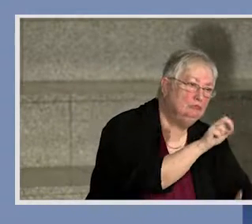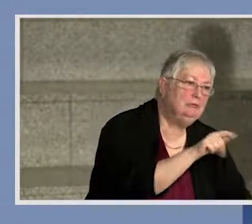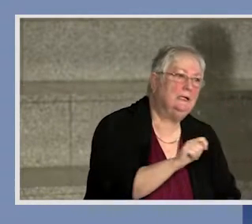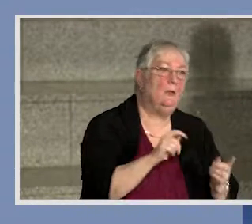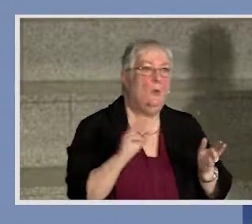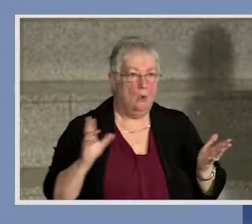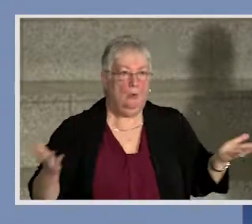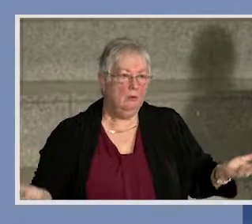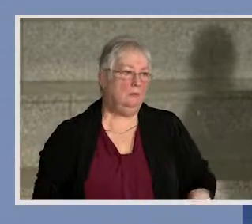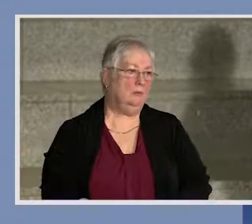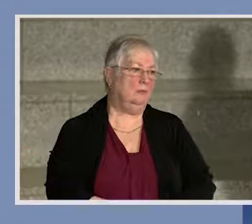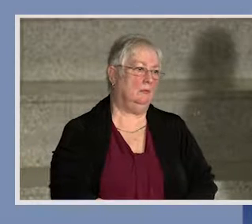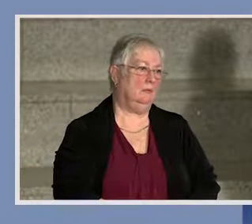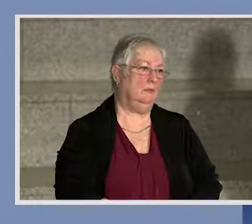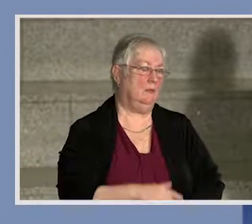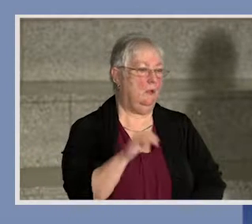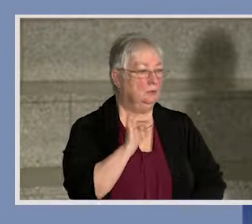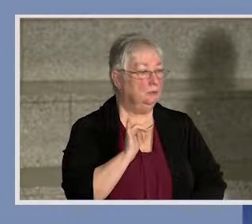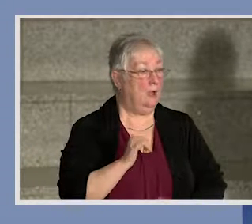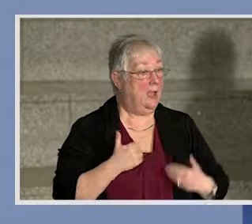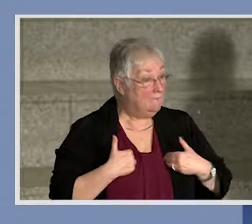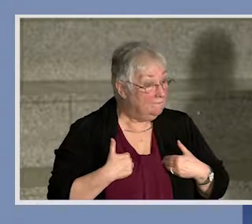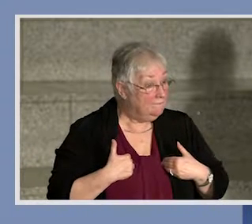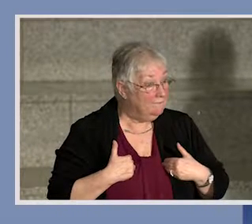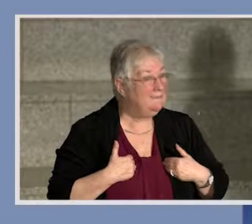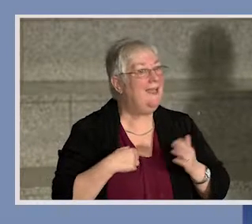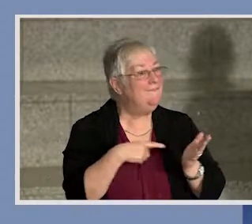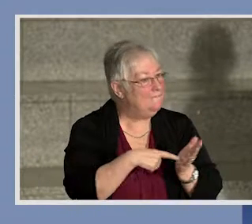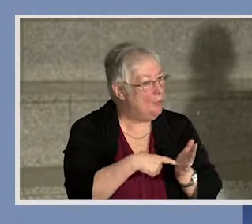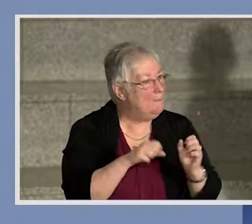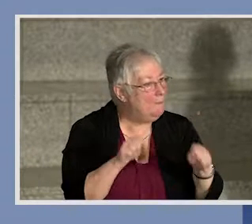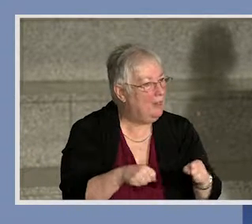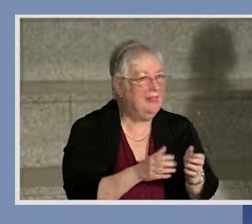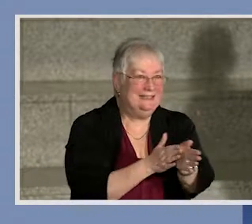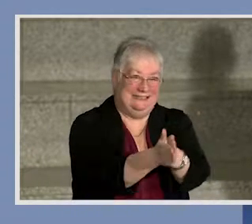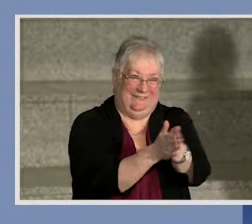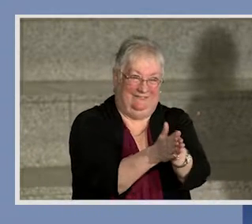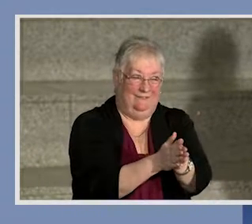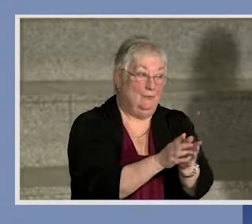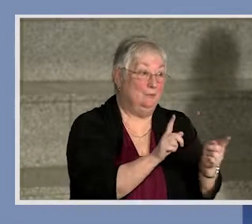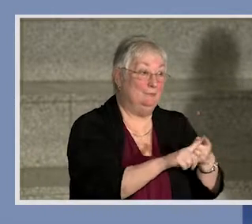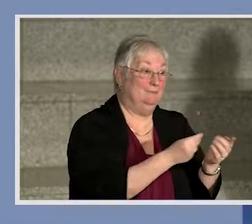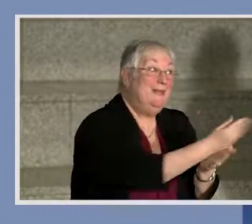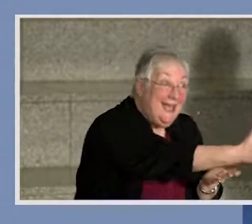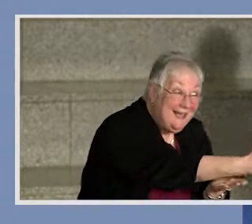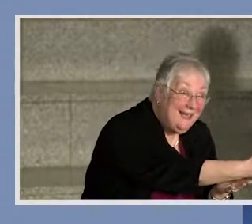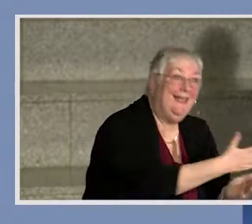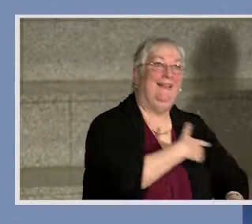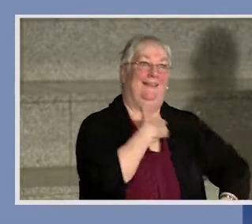OTHER AFFORDABLE HOUSING INITIATIVES, THE MAYOR HAS DEMONSTRATED AN UNWAVERING COMMITMENT TO CREATING AND